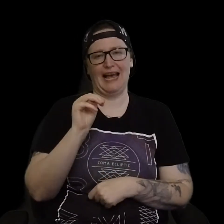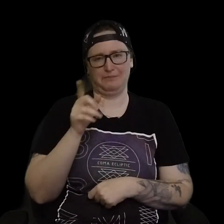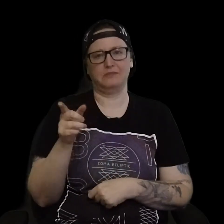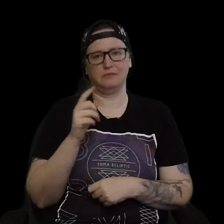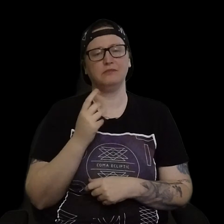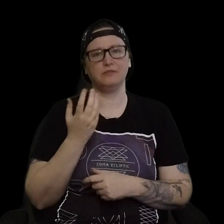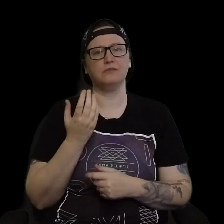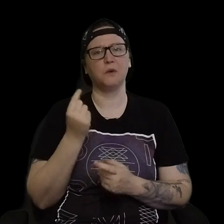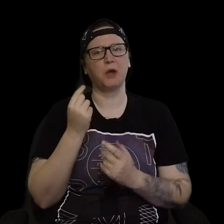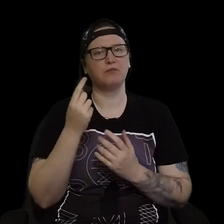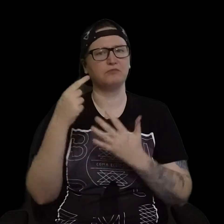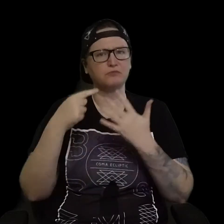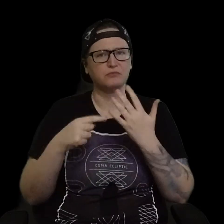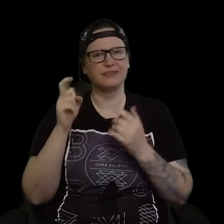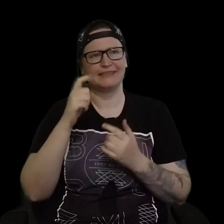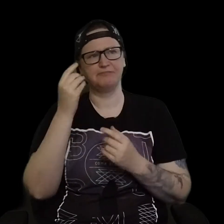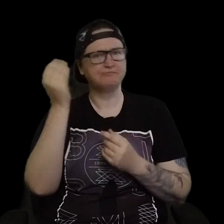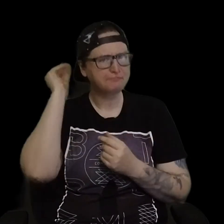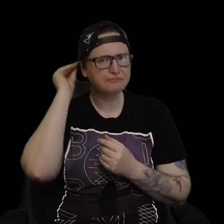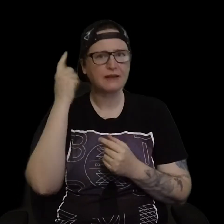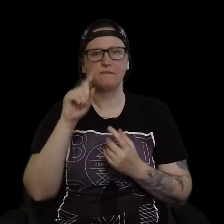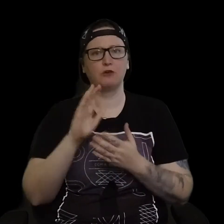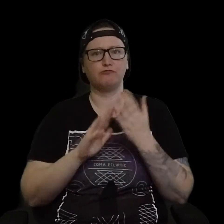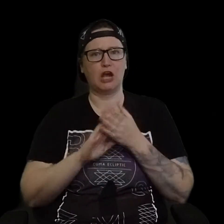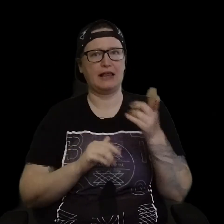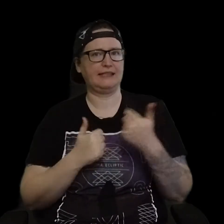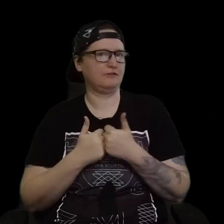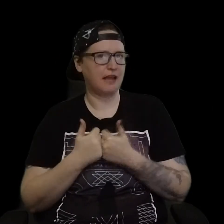which is the name for the gm so it kind of just talks about everything that you're going to need